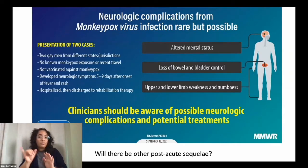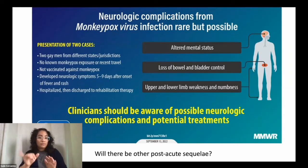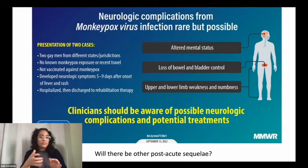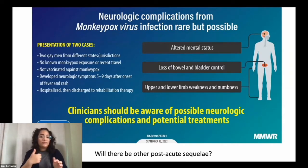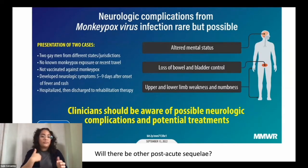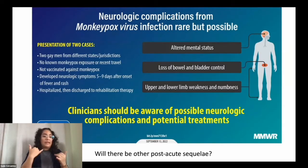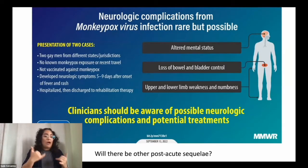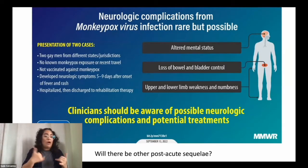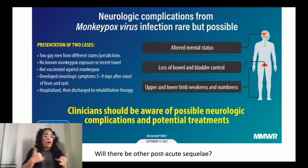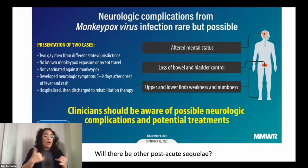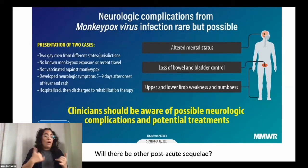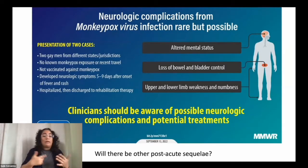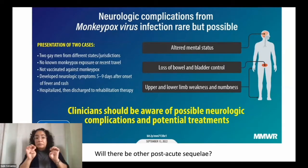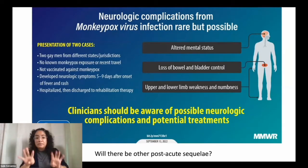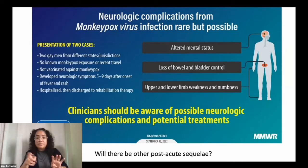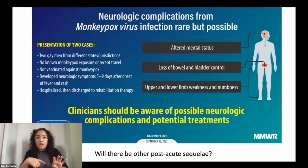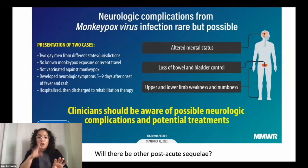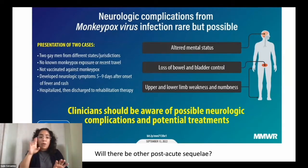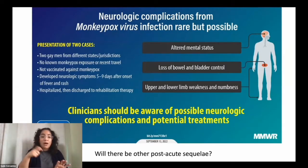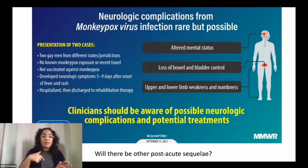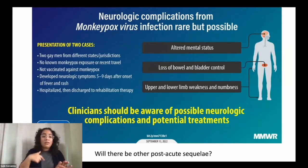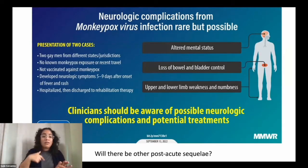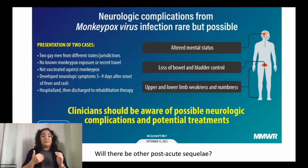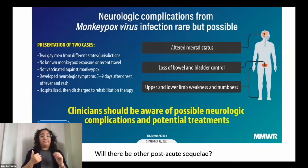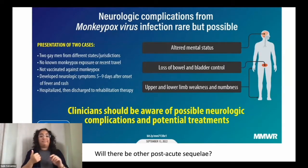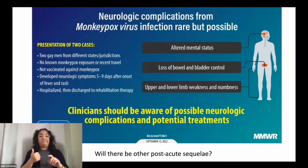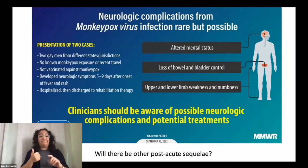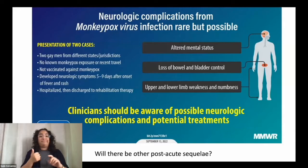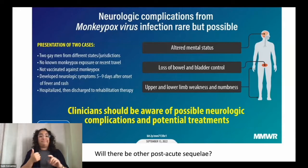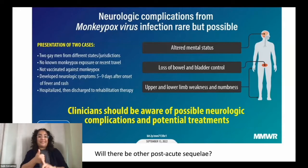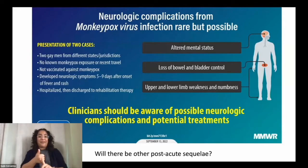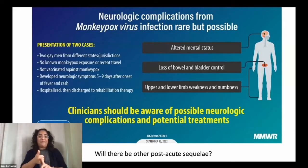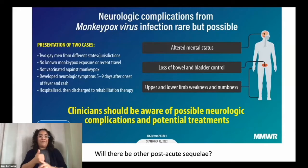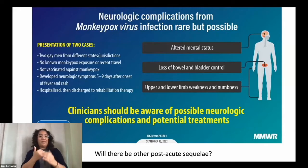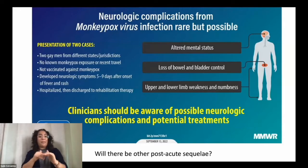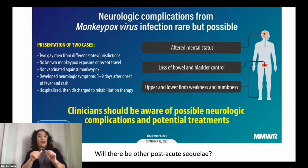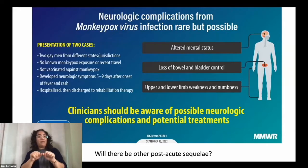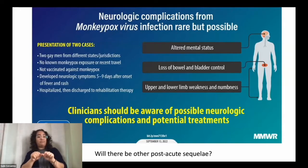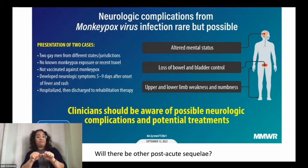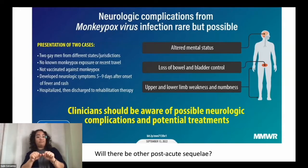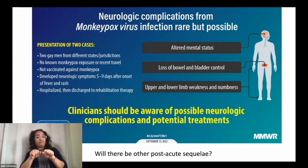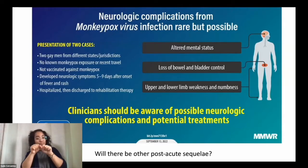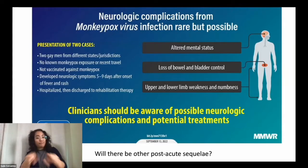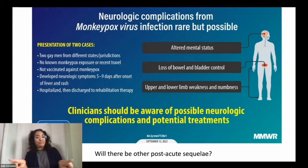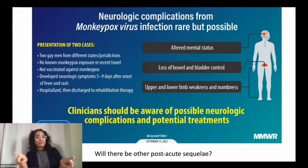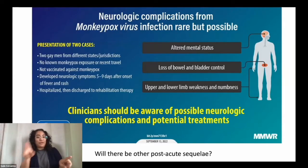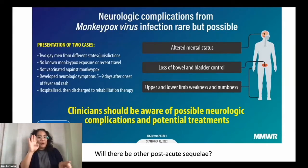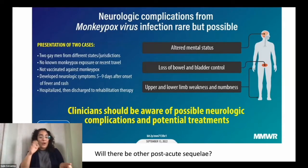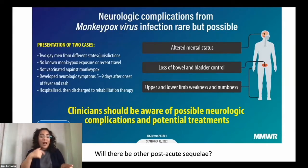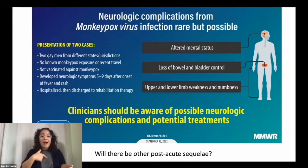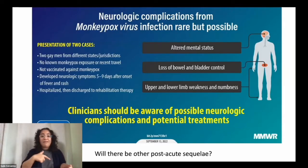self-limited, whether it's going to have another surge and affect more and more people, whether it's